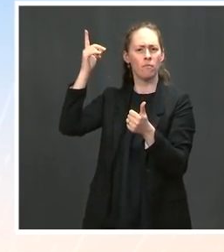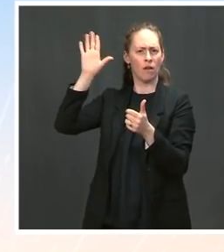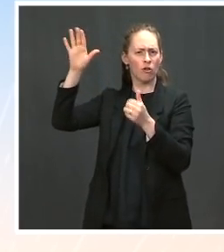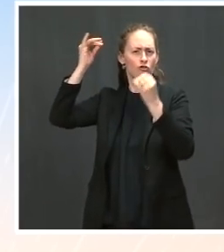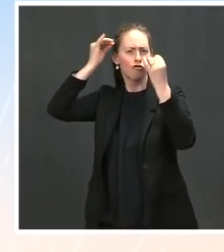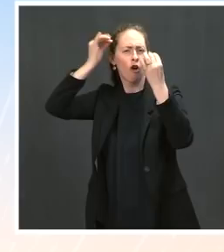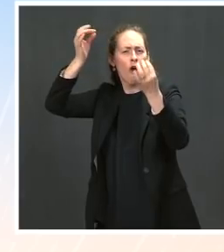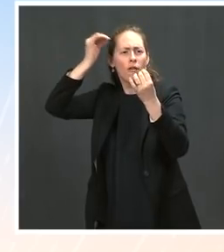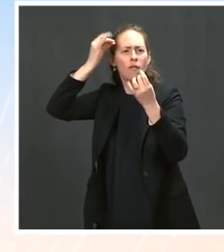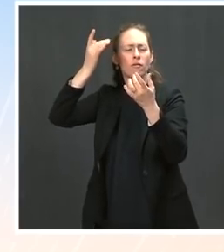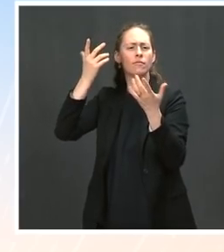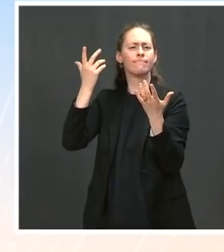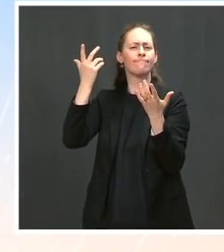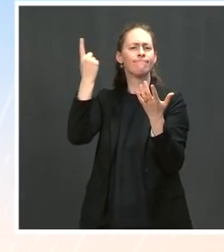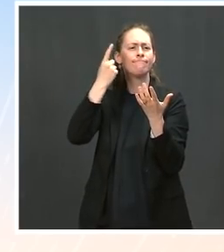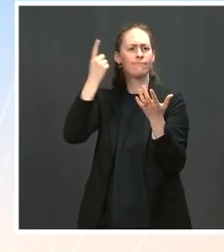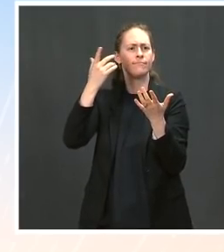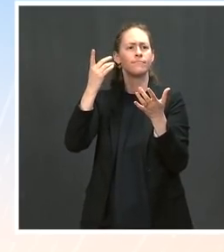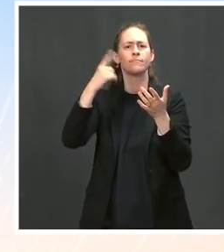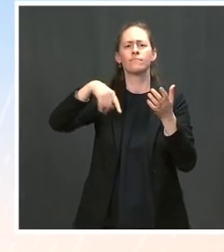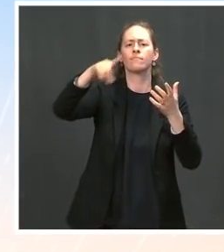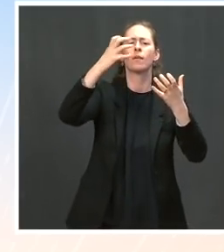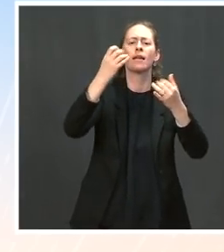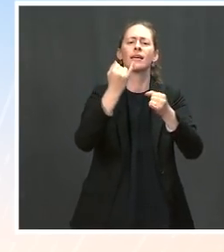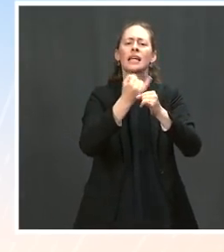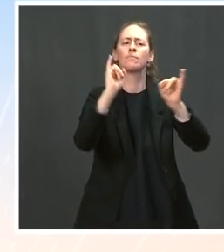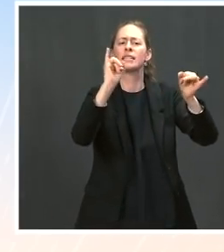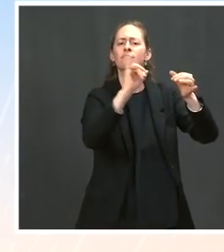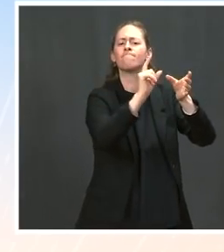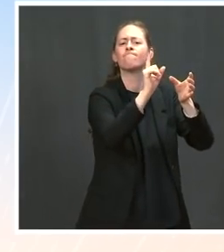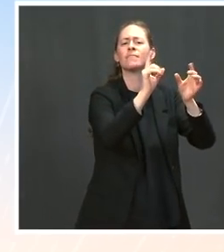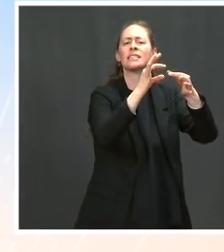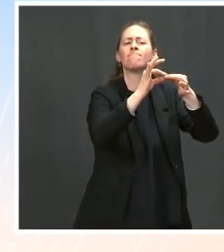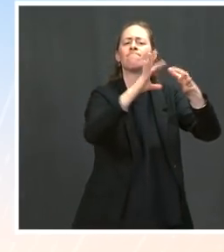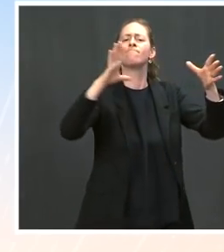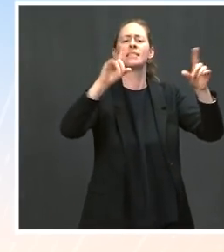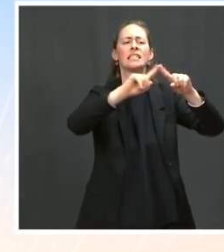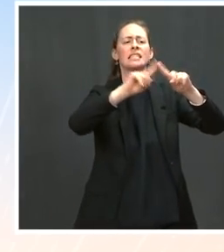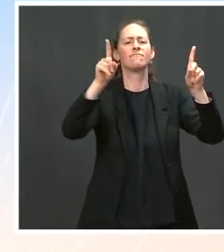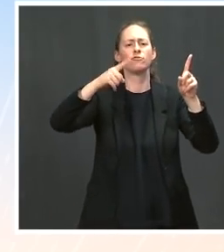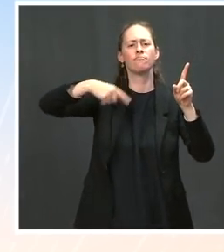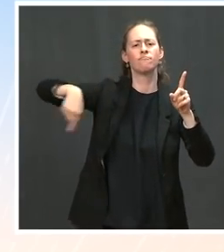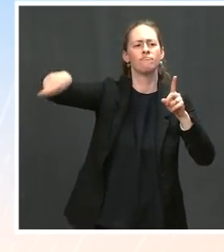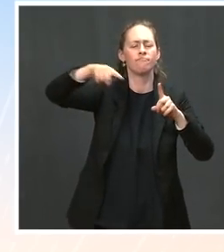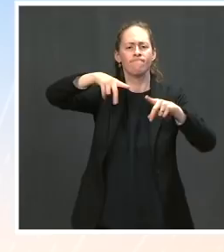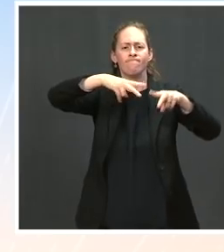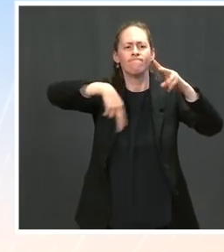Why is it appropriate for him to weigh in on the verdict even though the jury is secluded? Ms. Psaki: I wouldn't think --